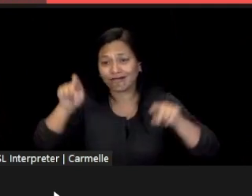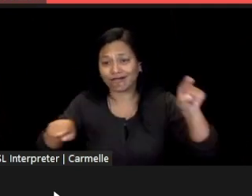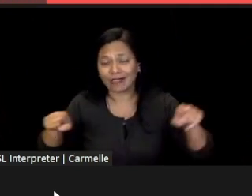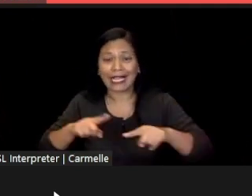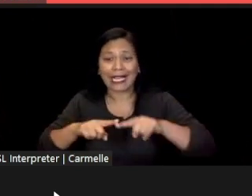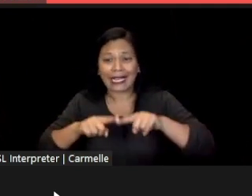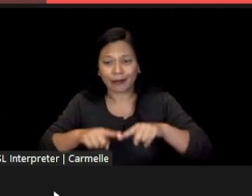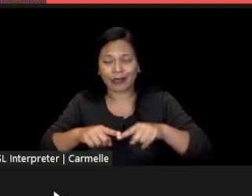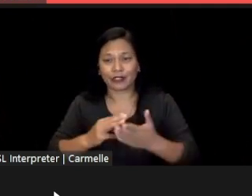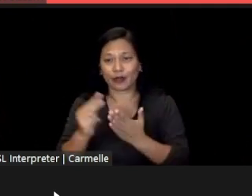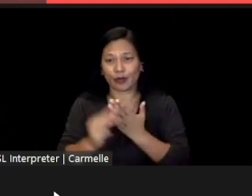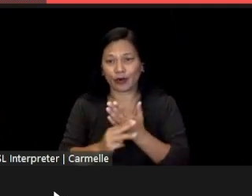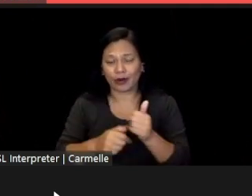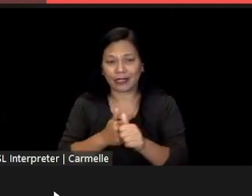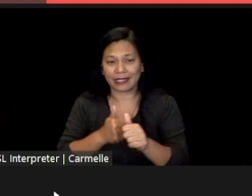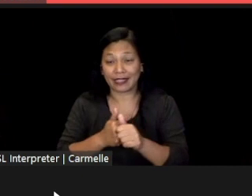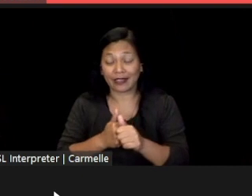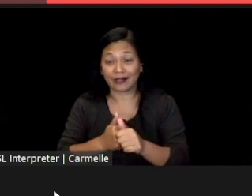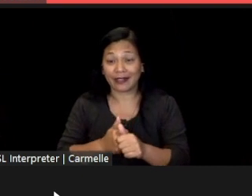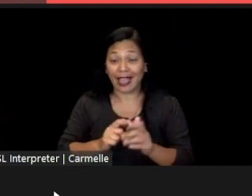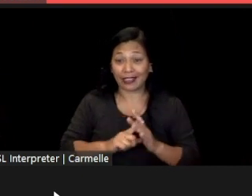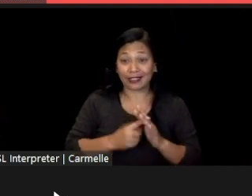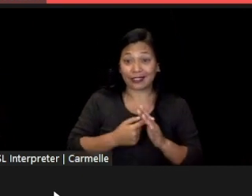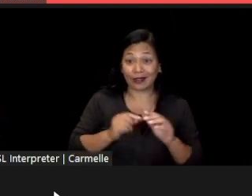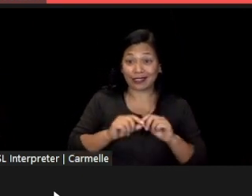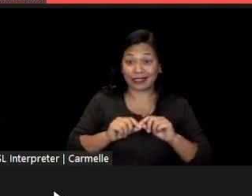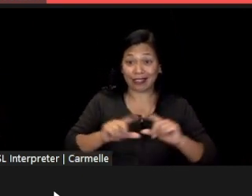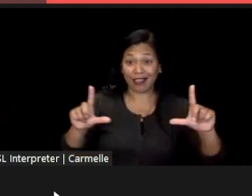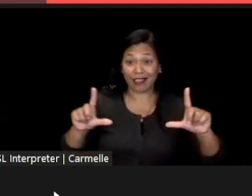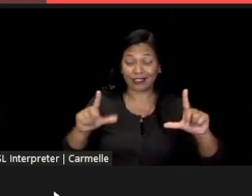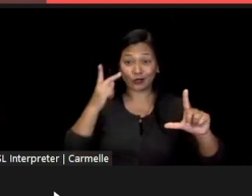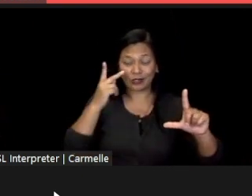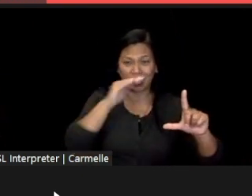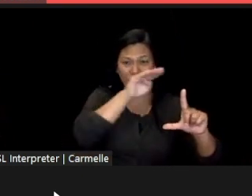So you saw that initial chart, all those programs in the convergent stream, it's different based on